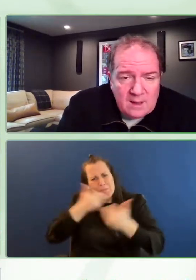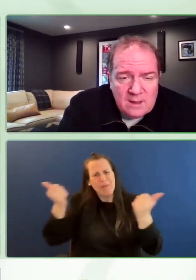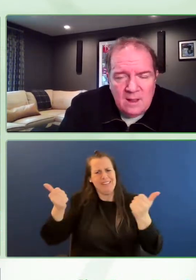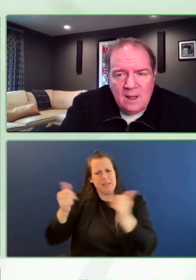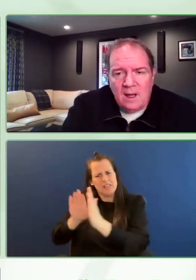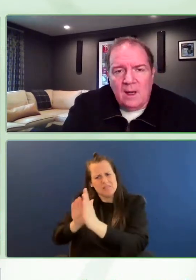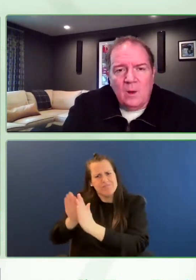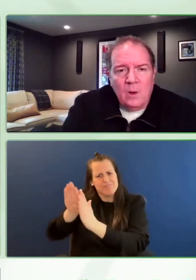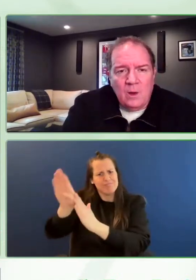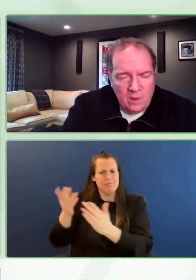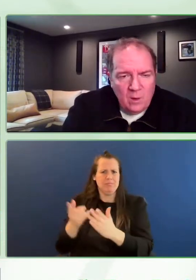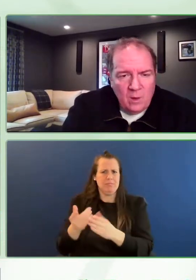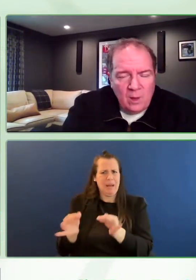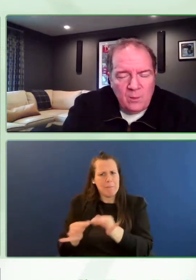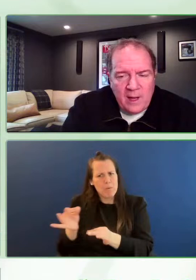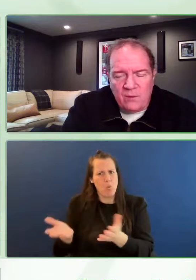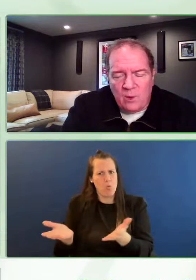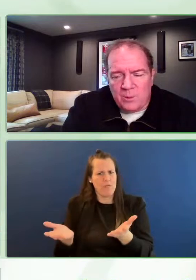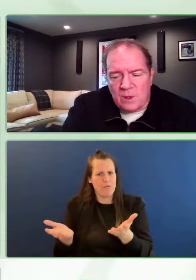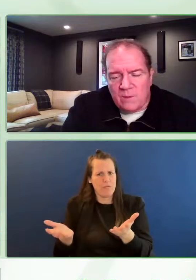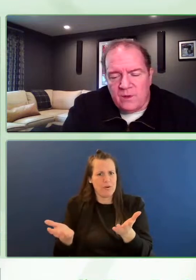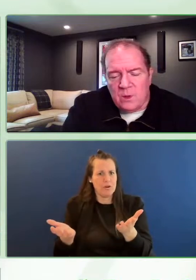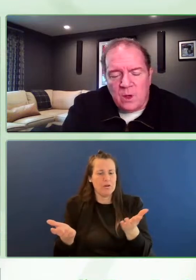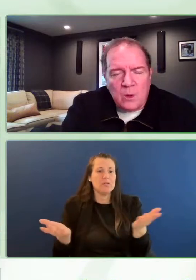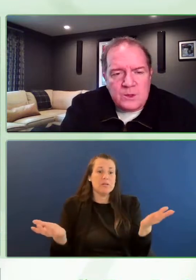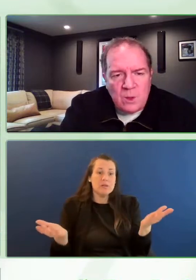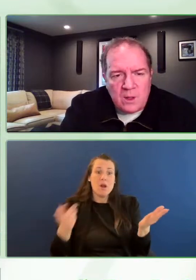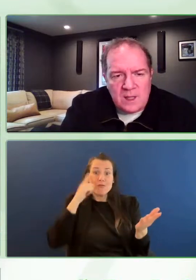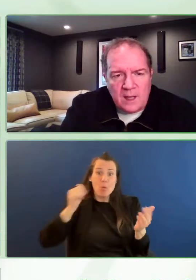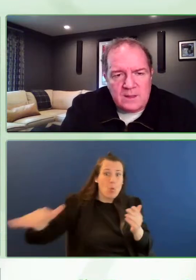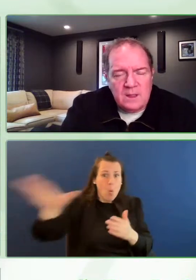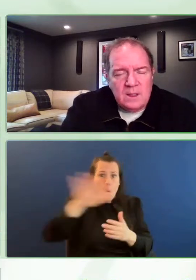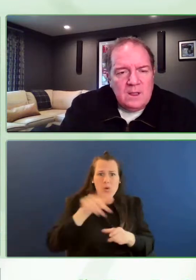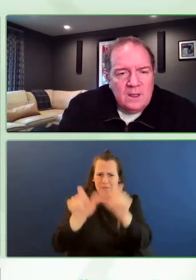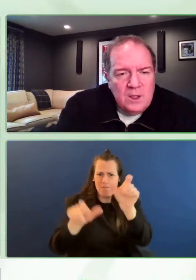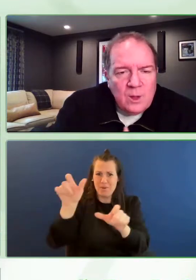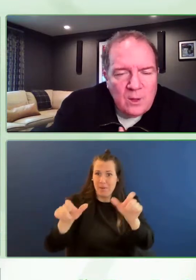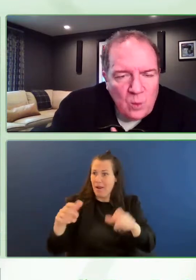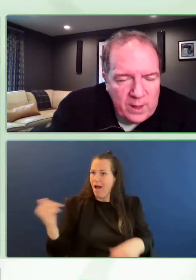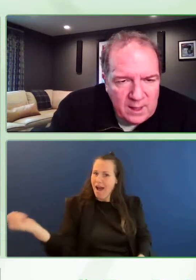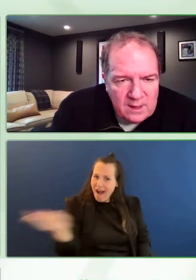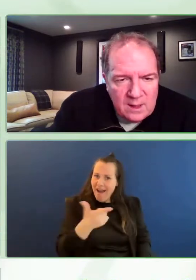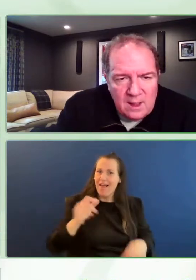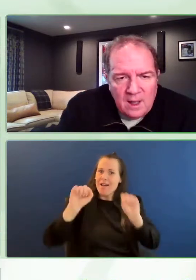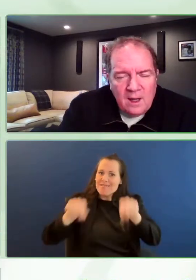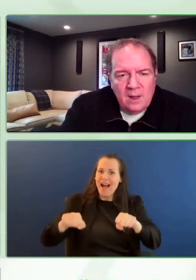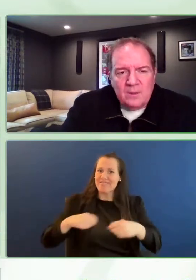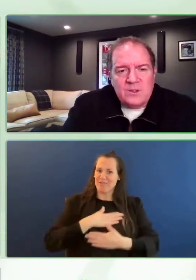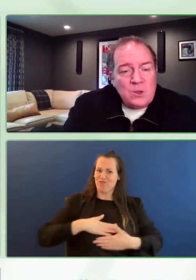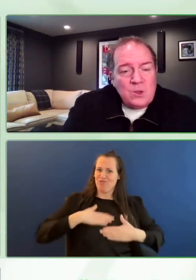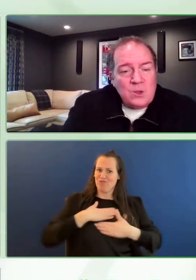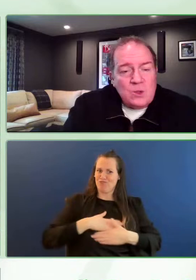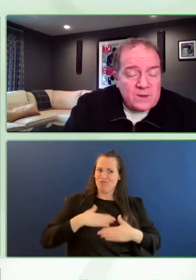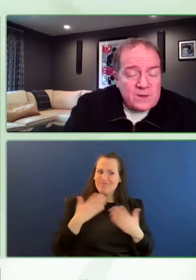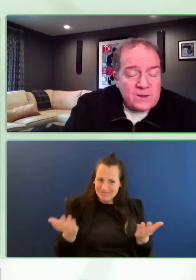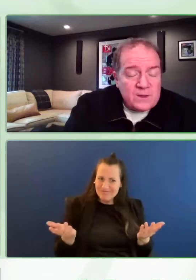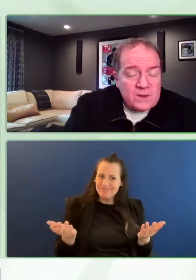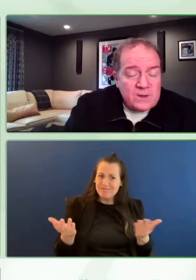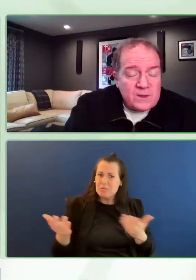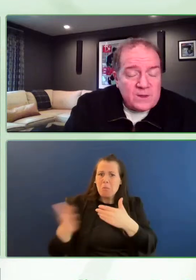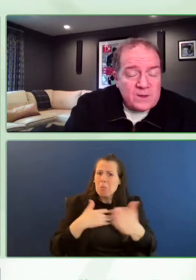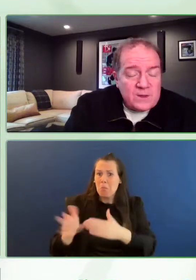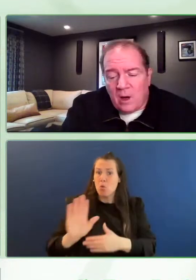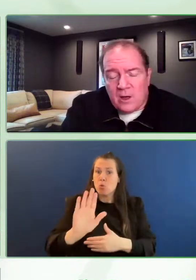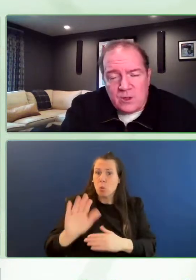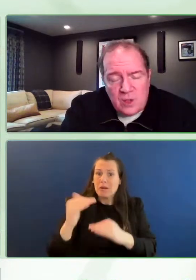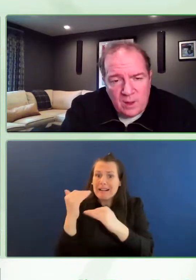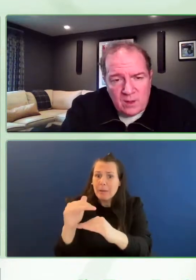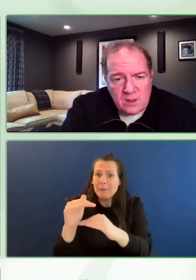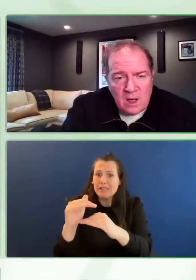need, on a platform, so if you go to a site you can read stories from our contributors,